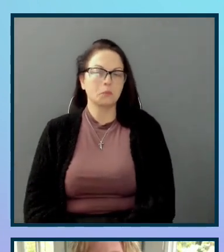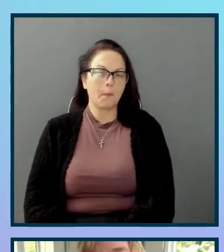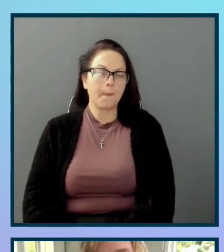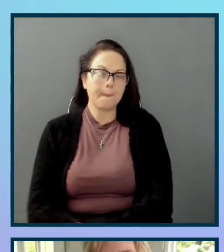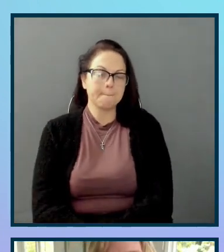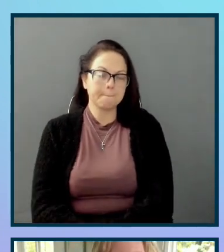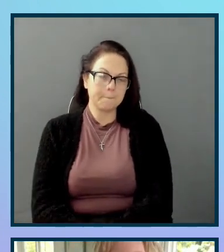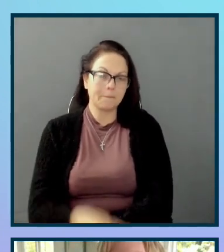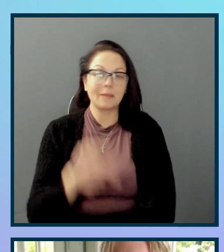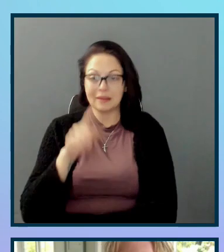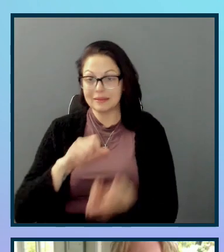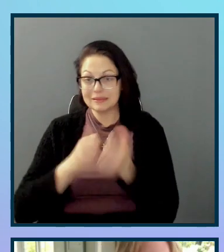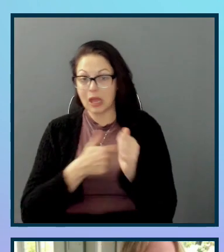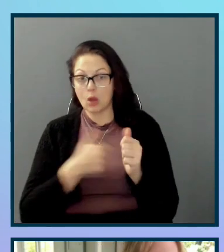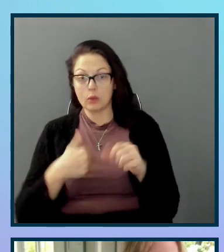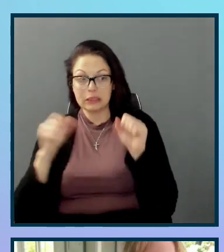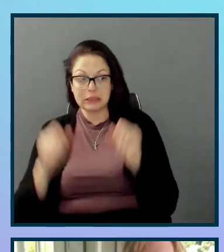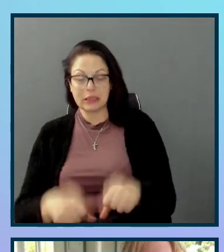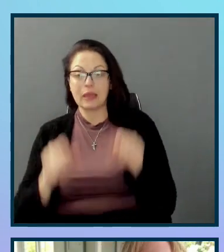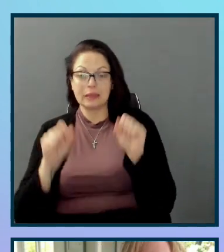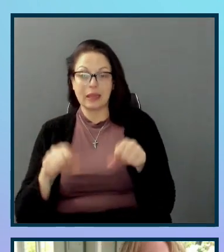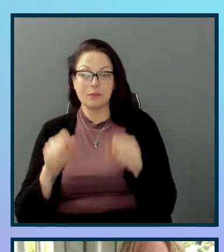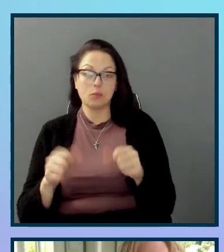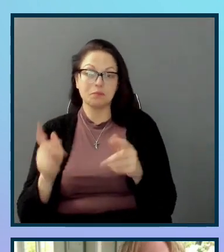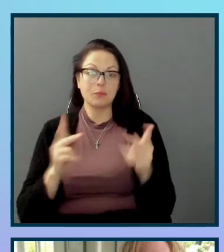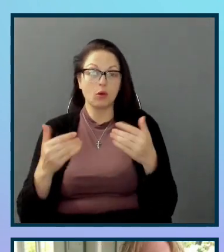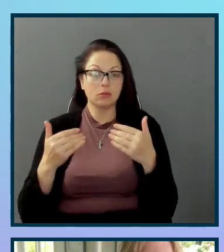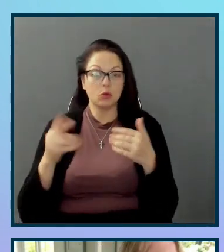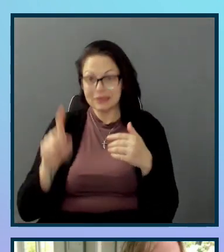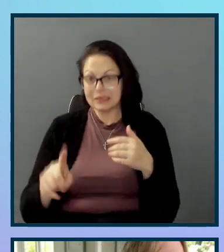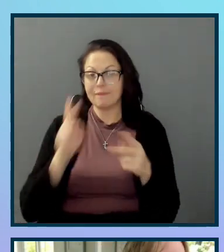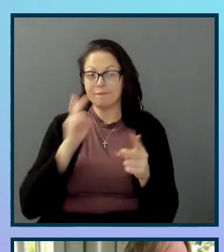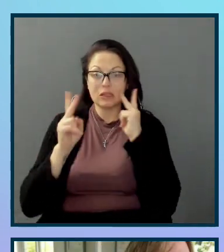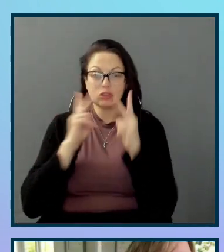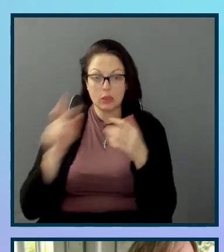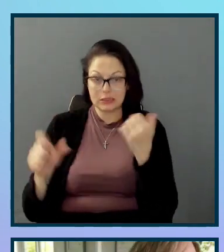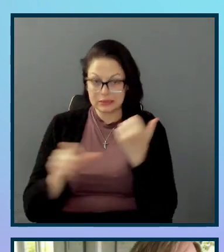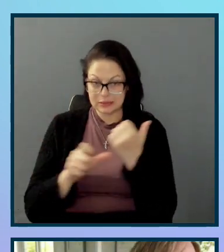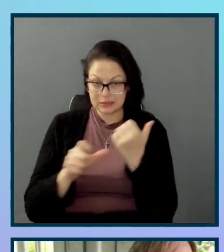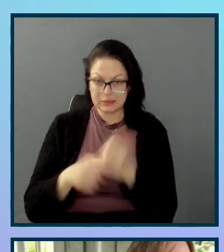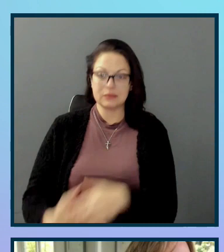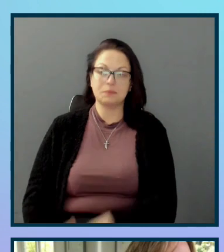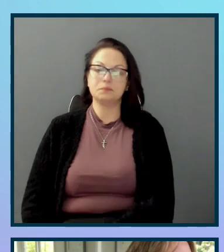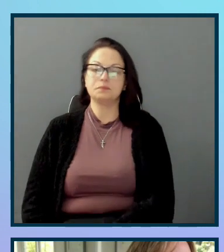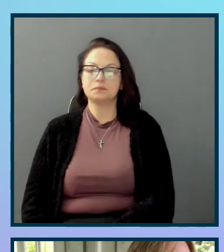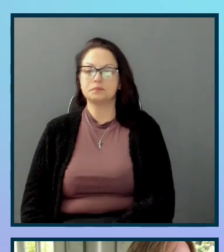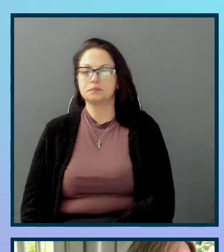This is how we can enable people that need visual assistance, okay? So again, this is a good gallery